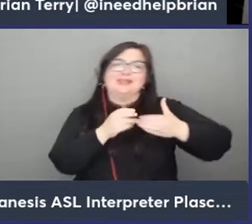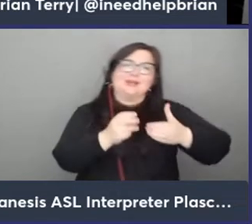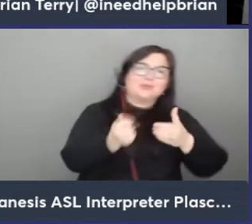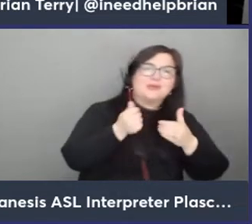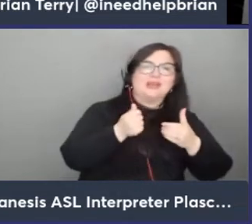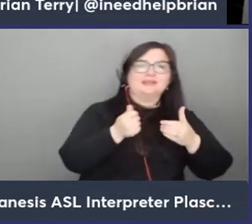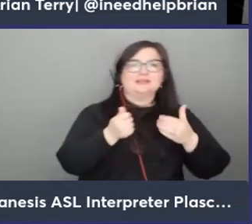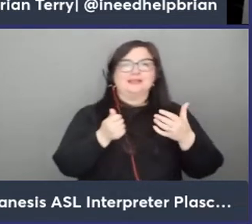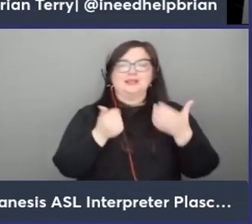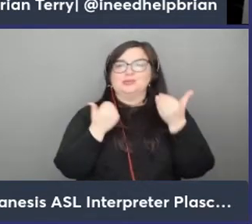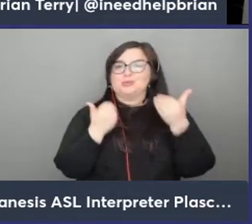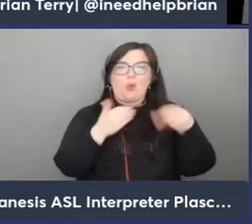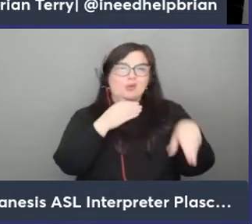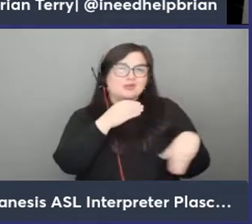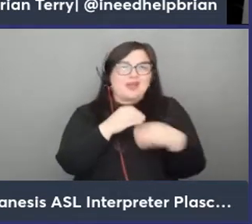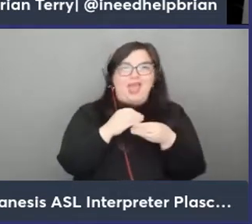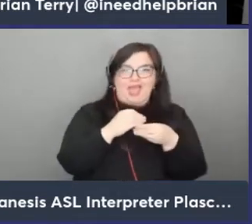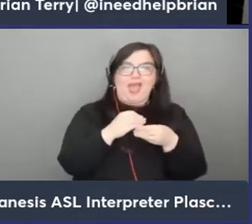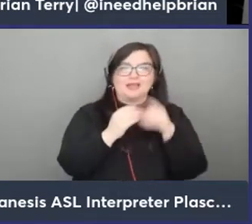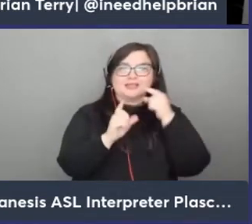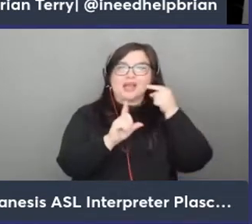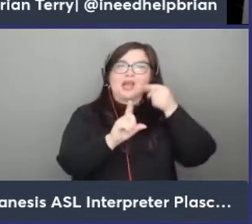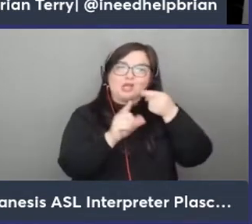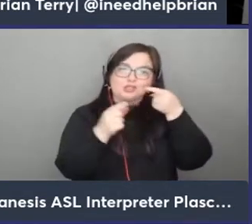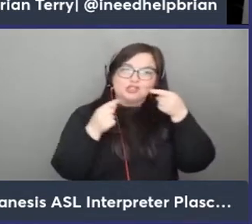to add achievements to your game.